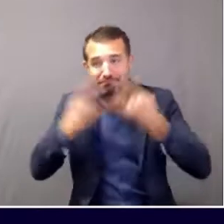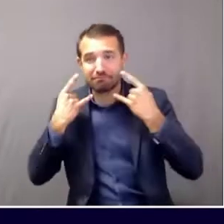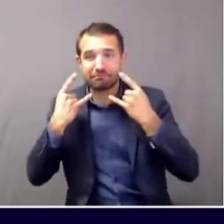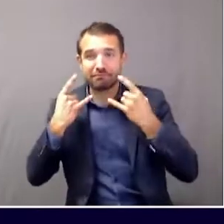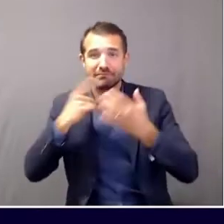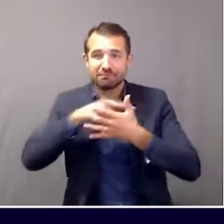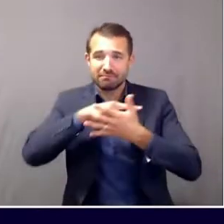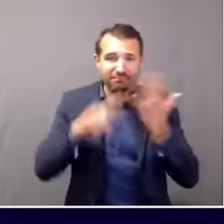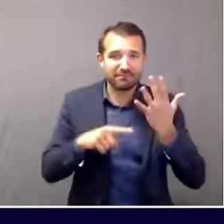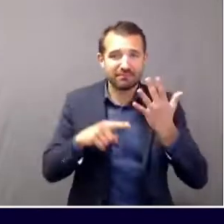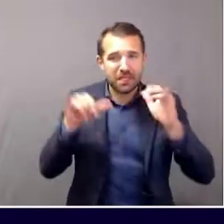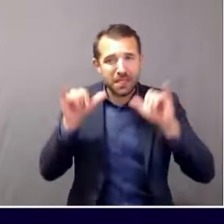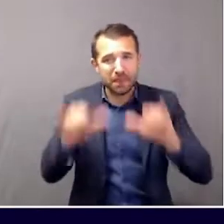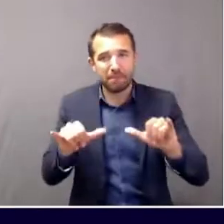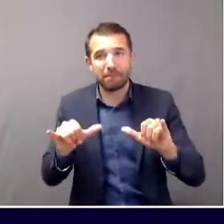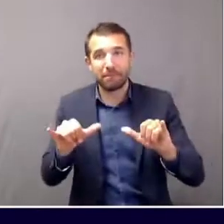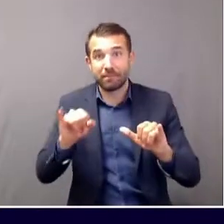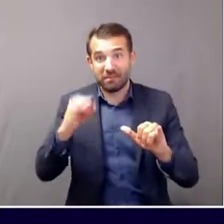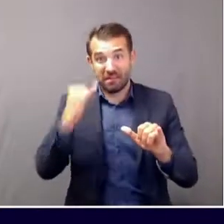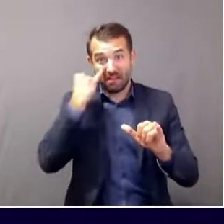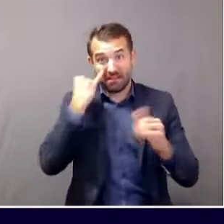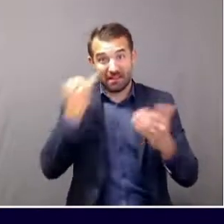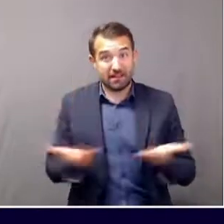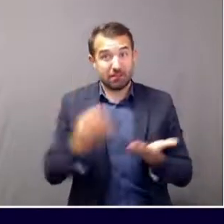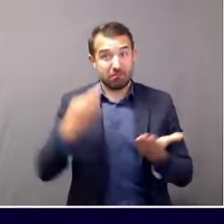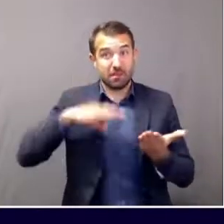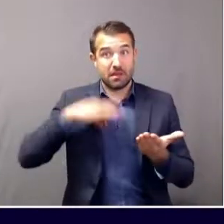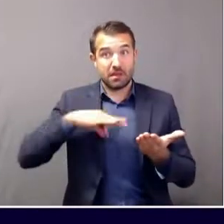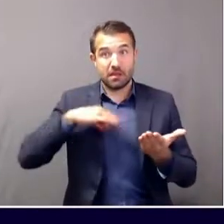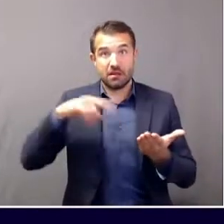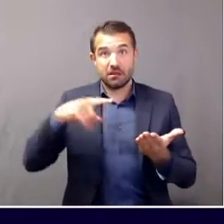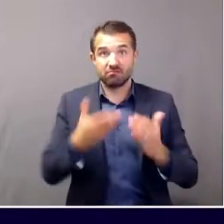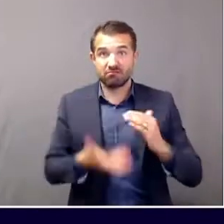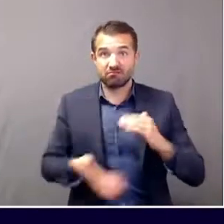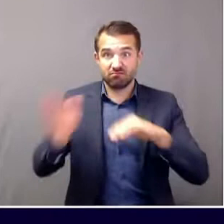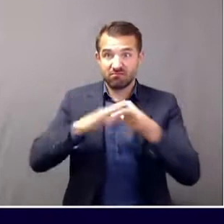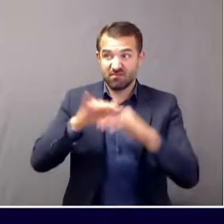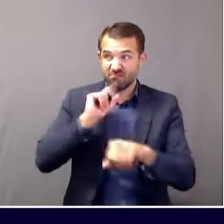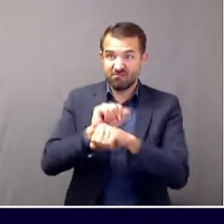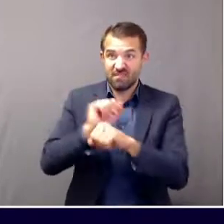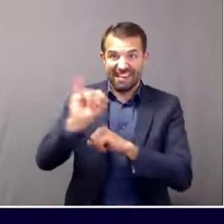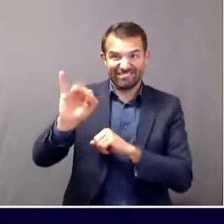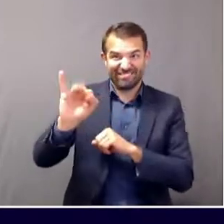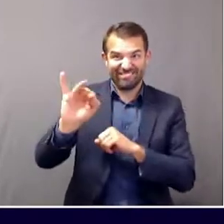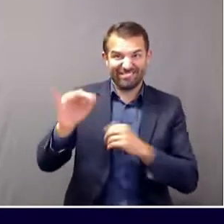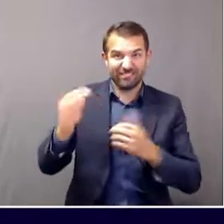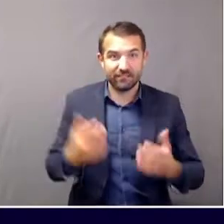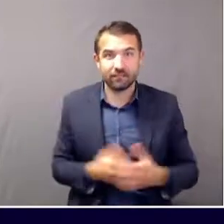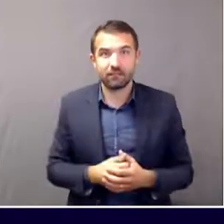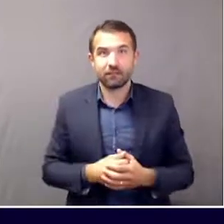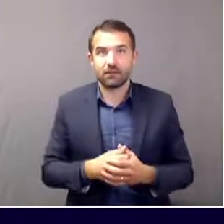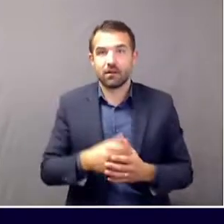our robust testing architecture